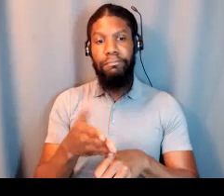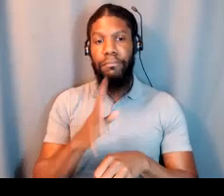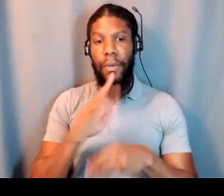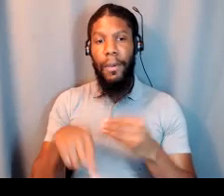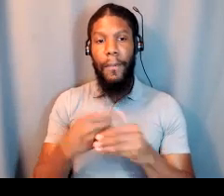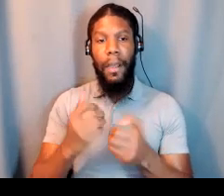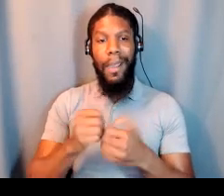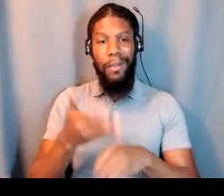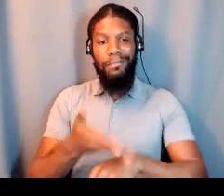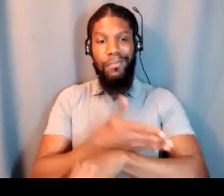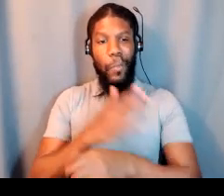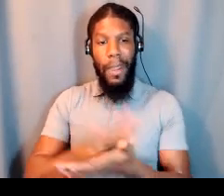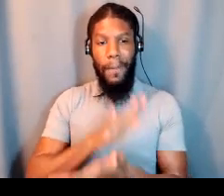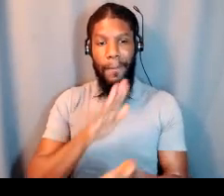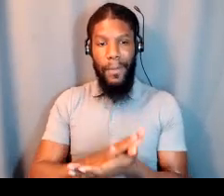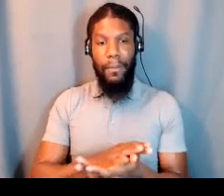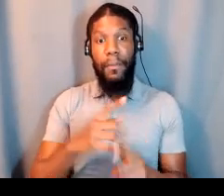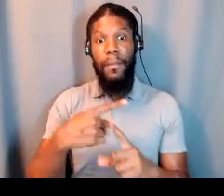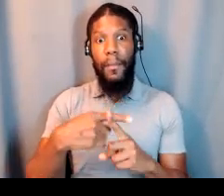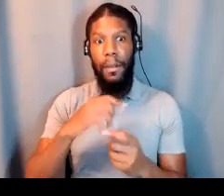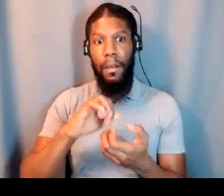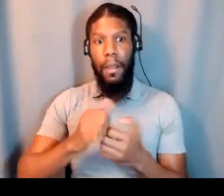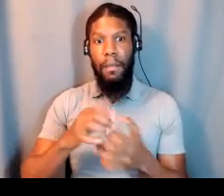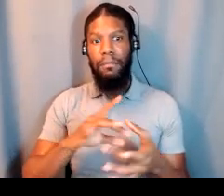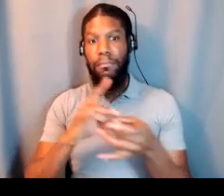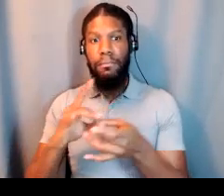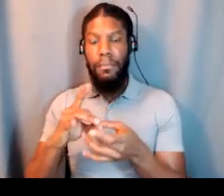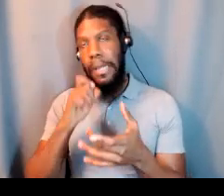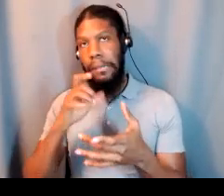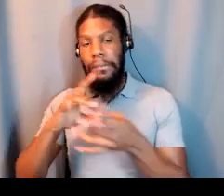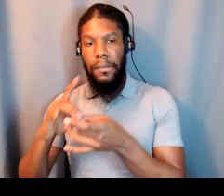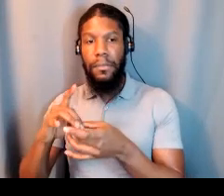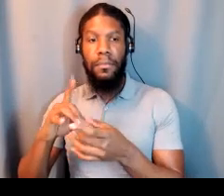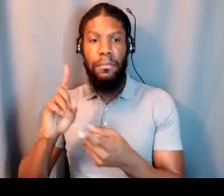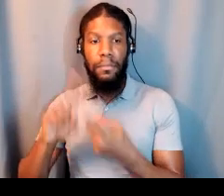tied to antiracist practices, but it is a feature that I found.